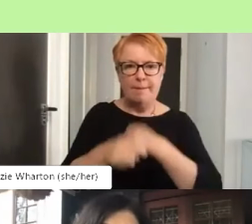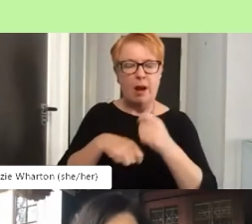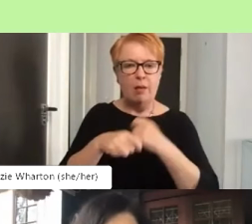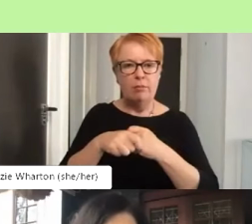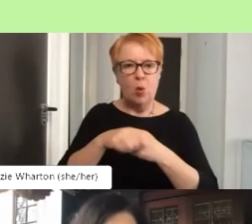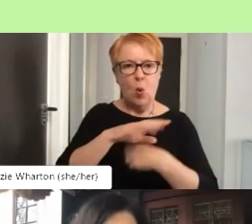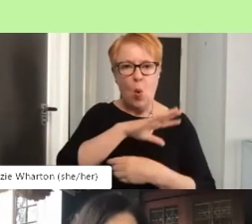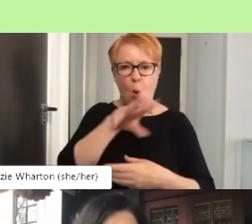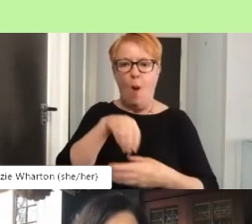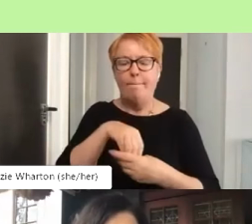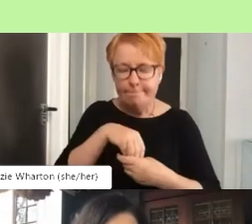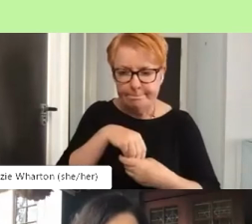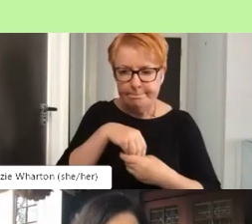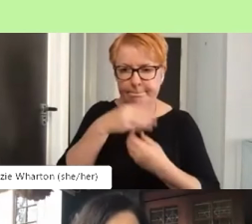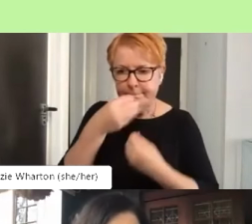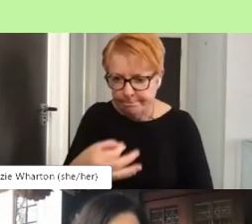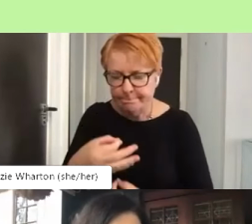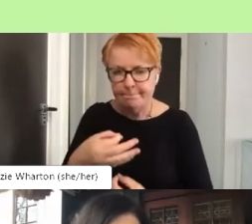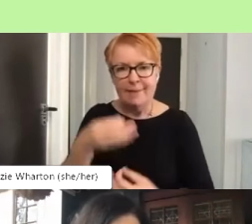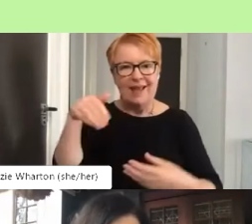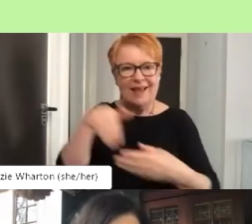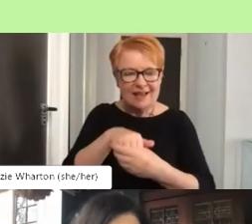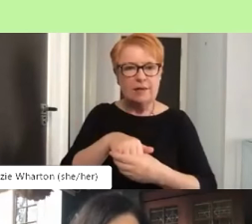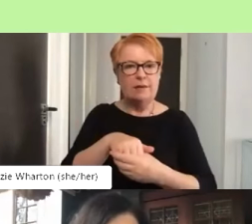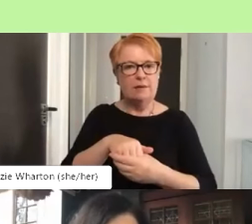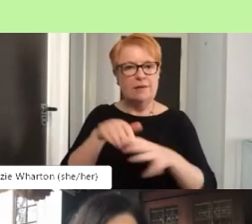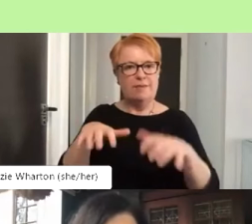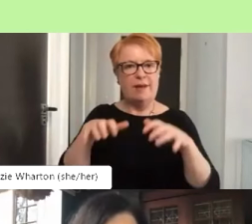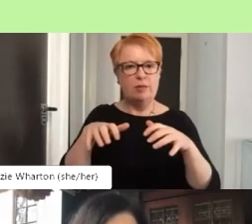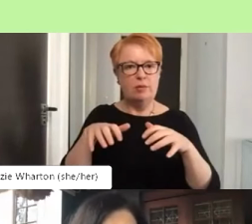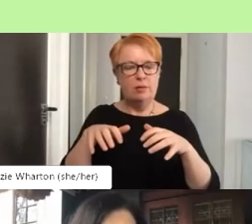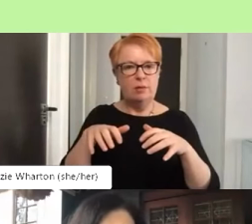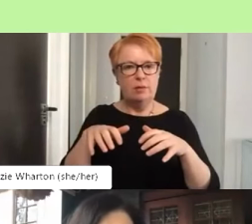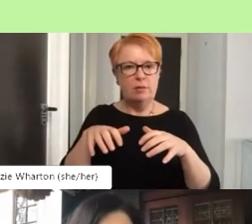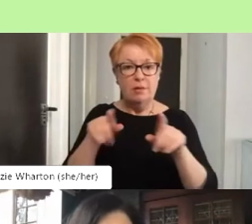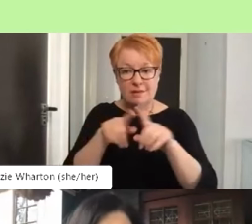Thereby, much like the athletes they are corralled, if unconsciously into furthering the